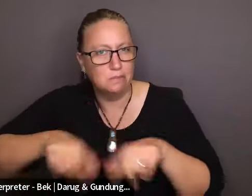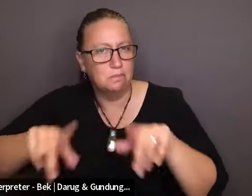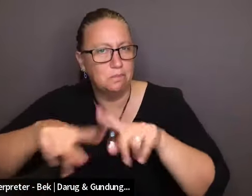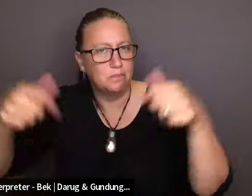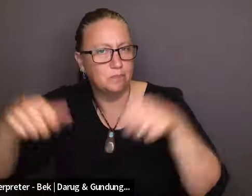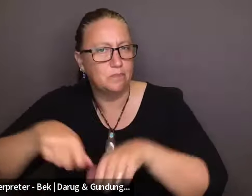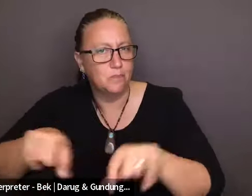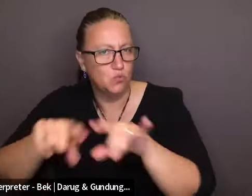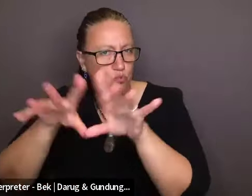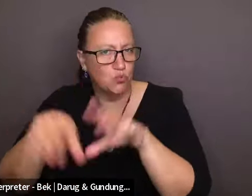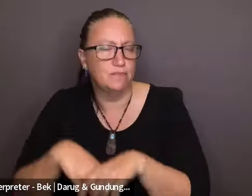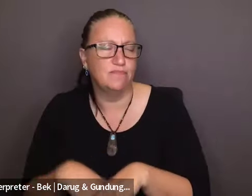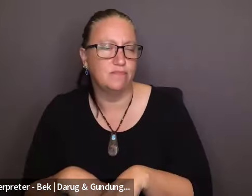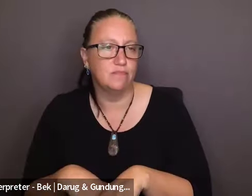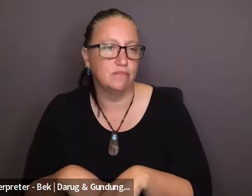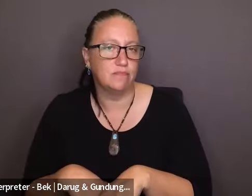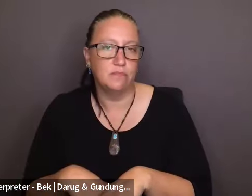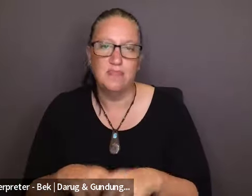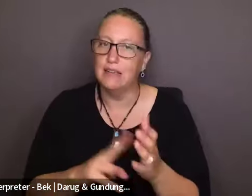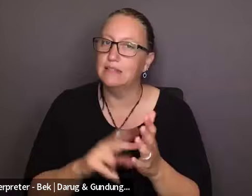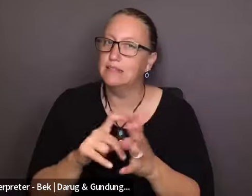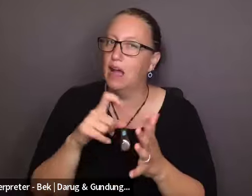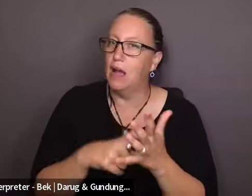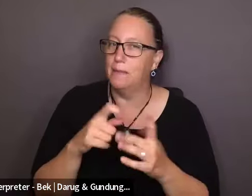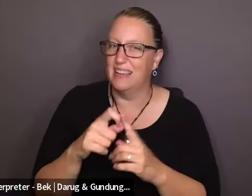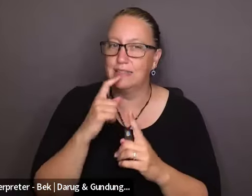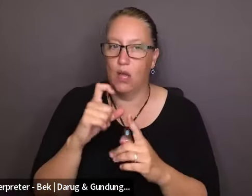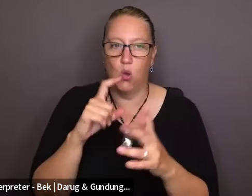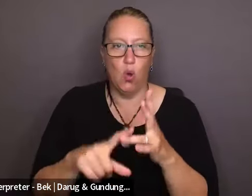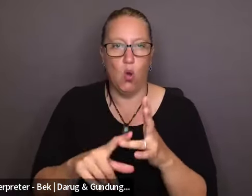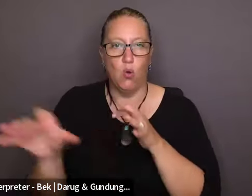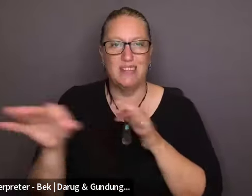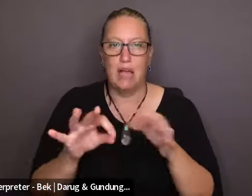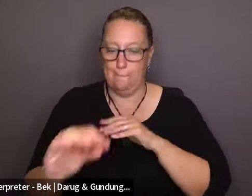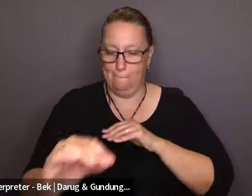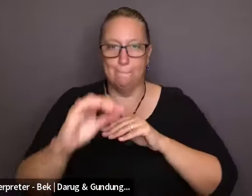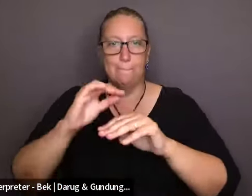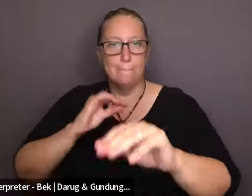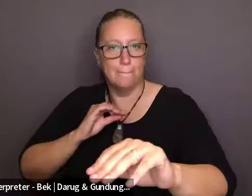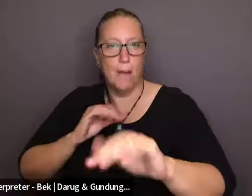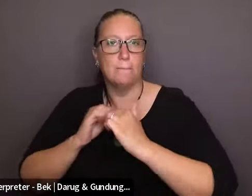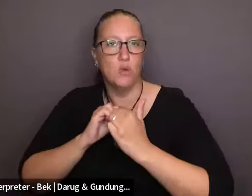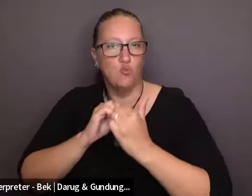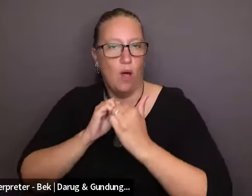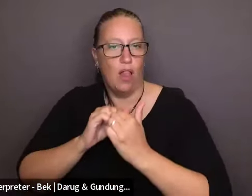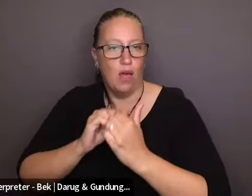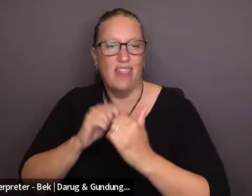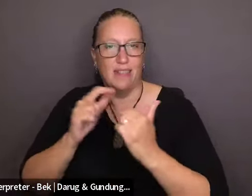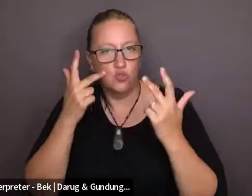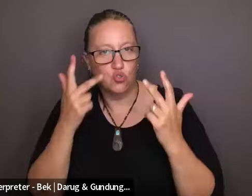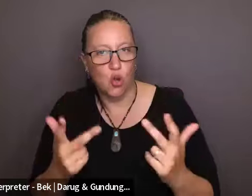where applications either become really strong or fall back into familiar patterns. At the NDRP we think about